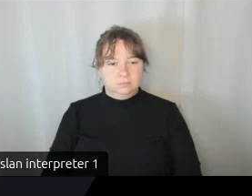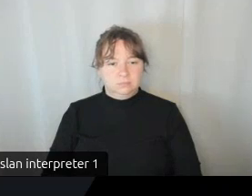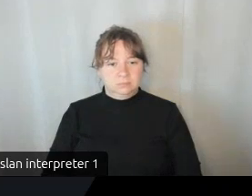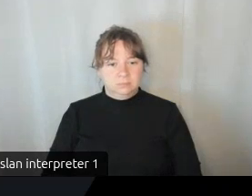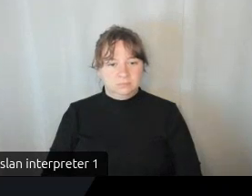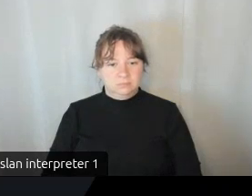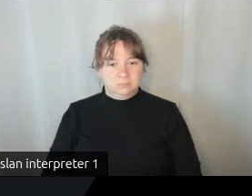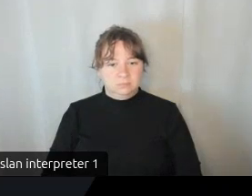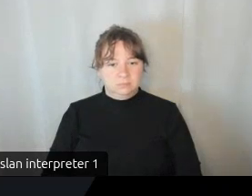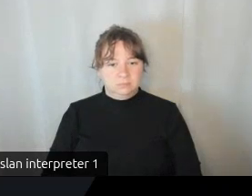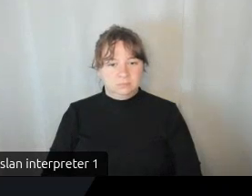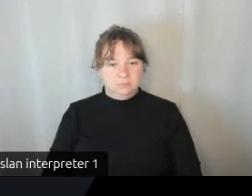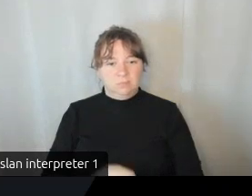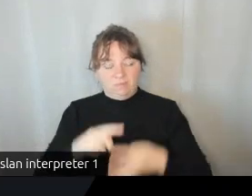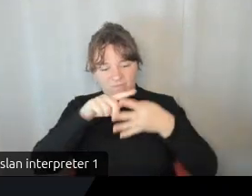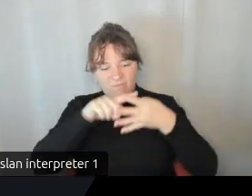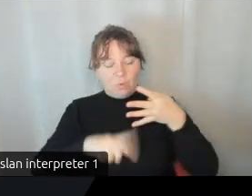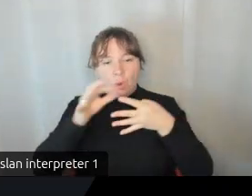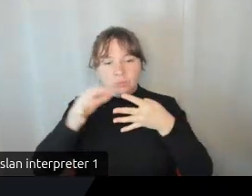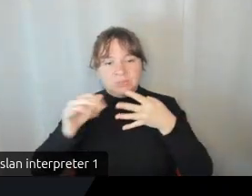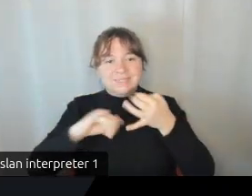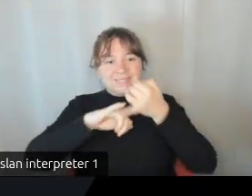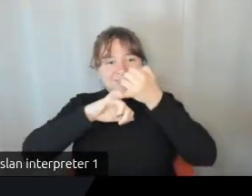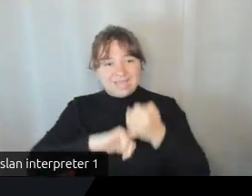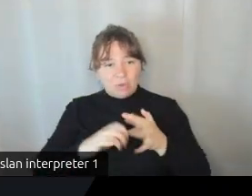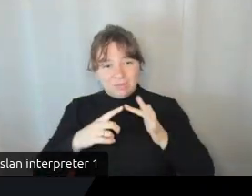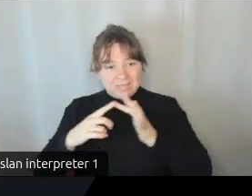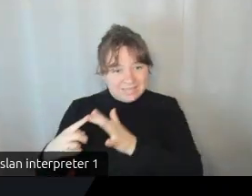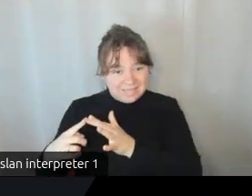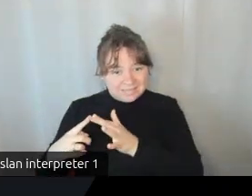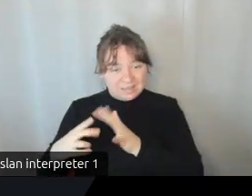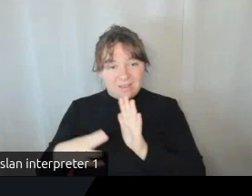So there's four options. Southeast Queensland, far north Queensland,